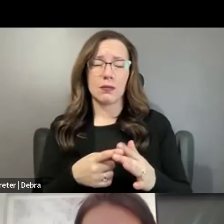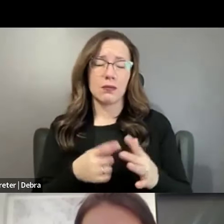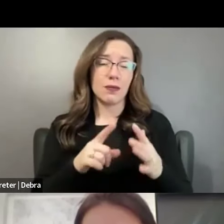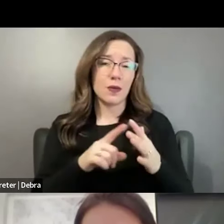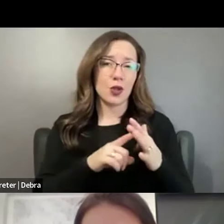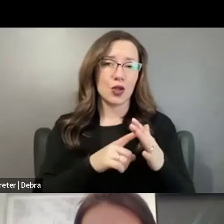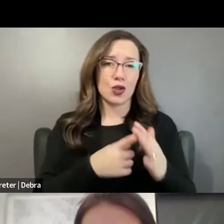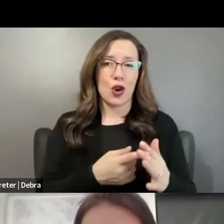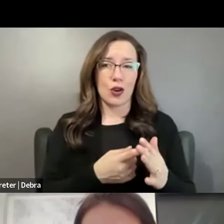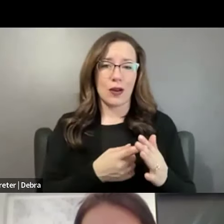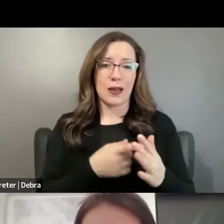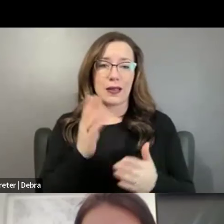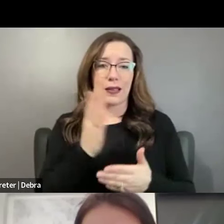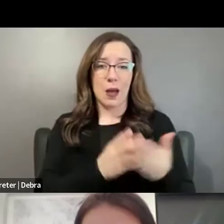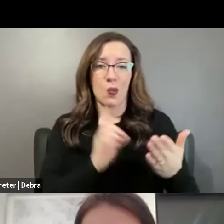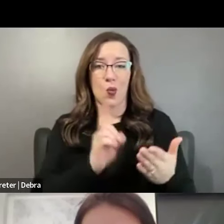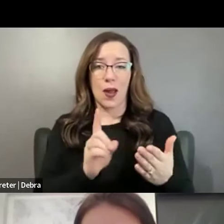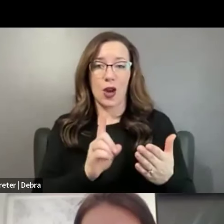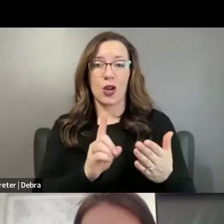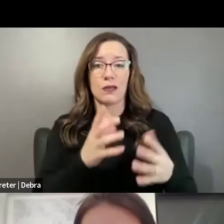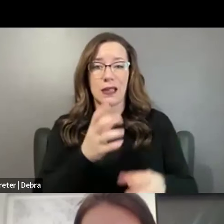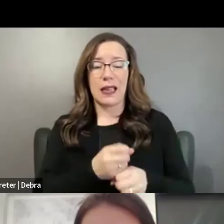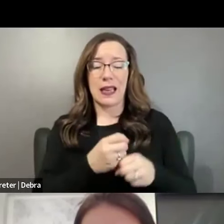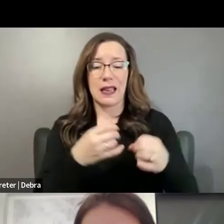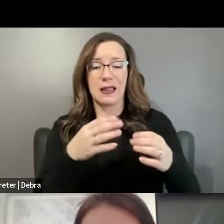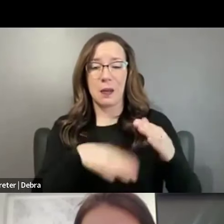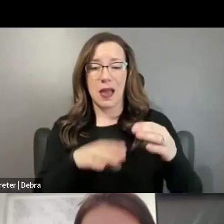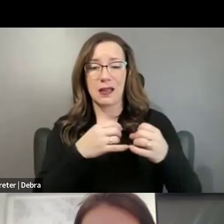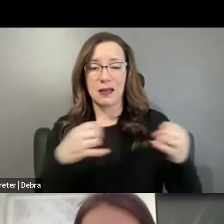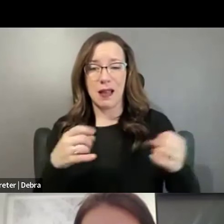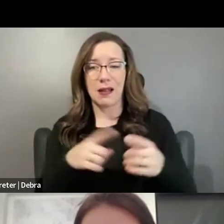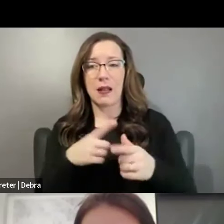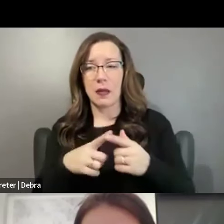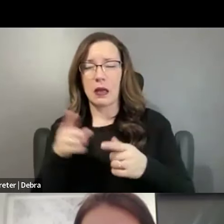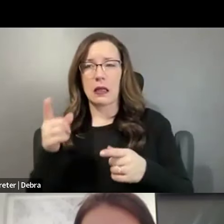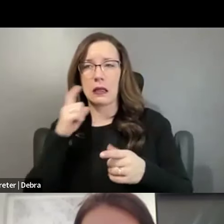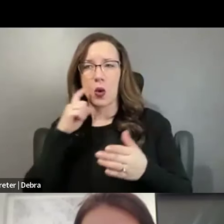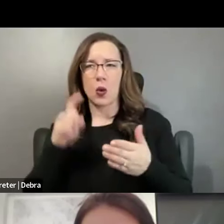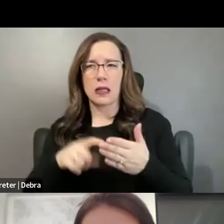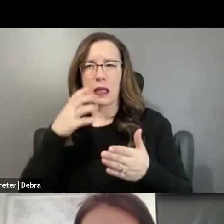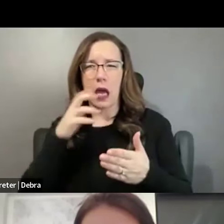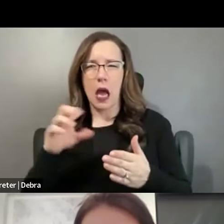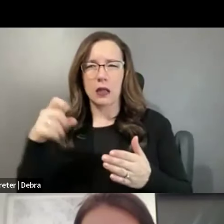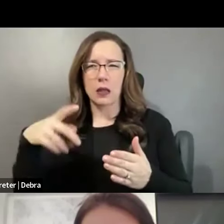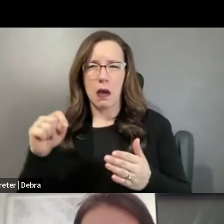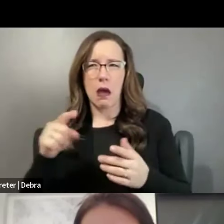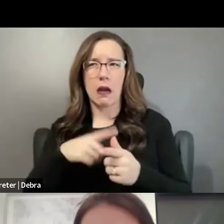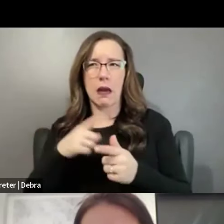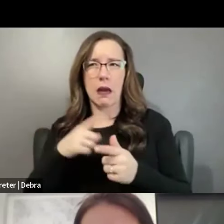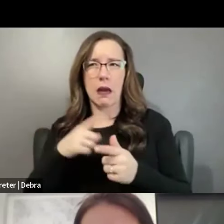You know having to find the hotspots and going toward them are the key issues. I have other questions. Sorry. Go ahead.